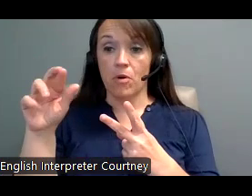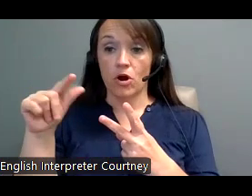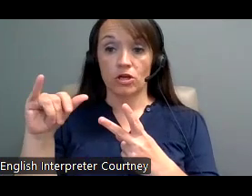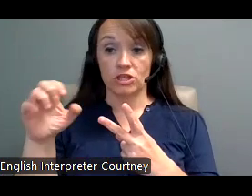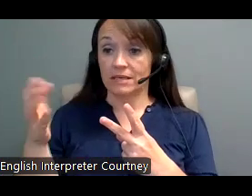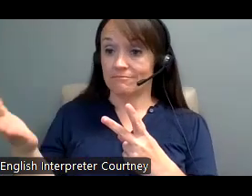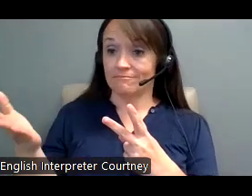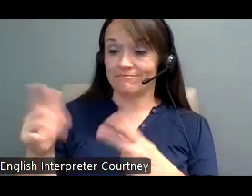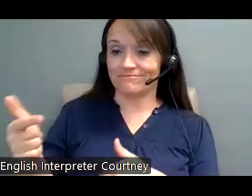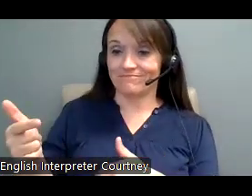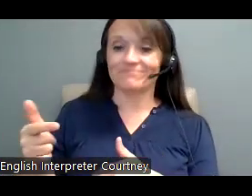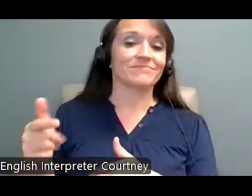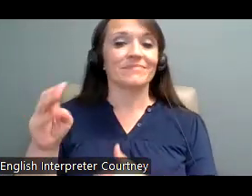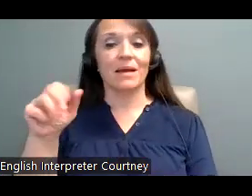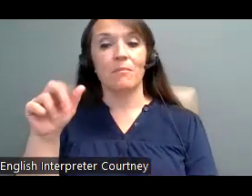Yes, thanks, this is Margie Moore-Williamson,